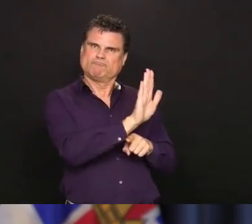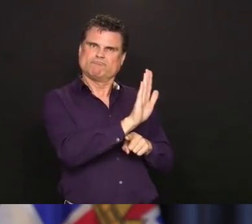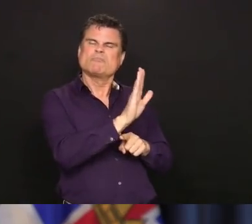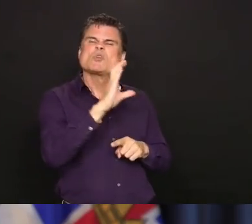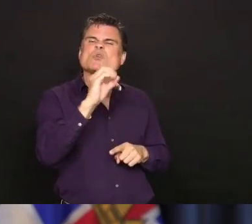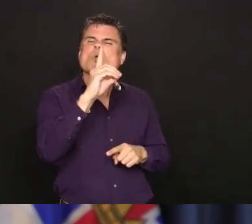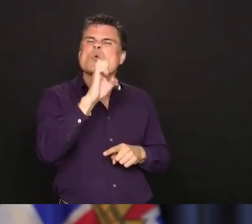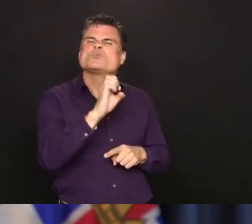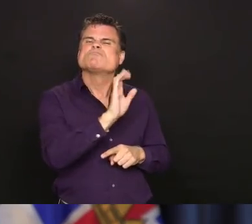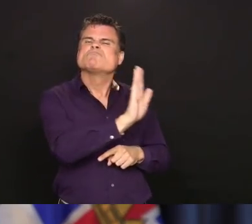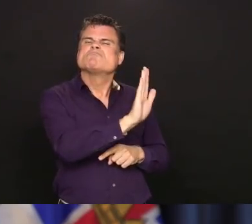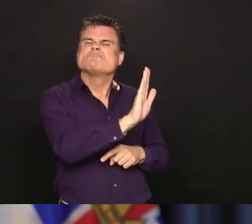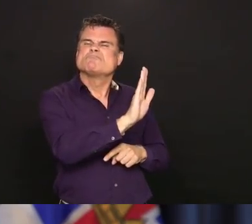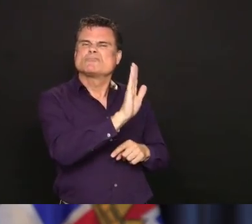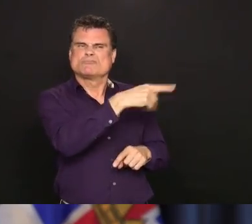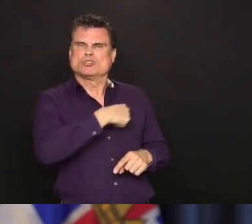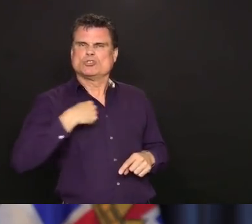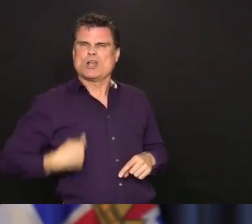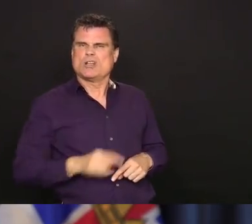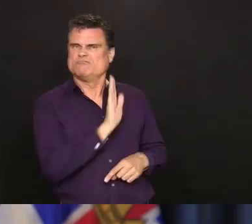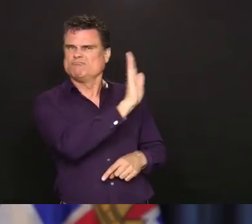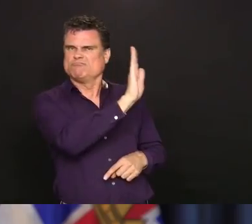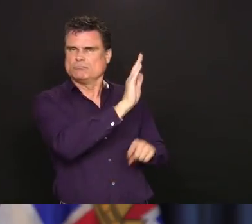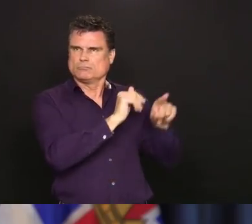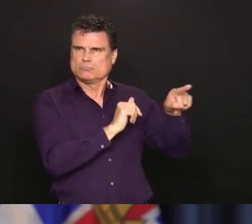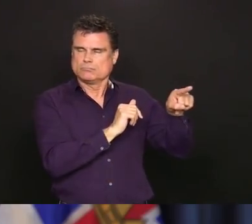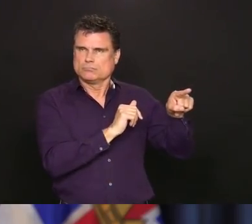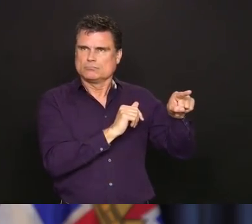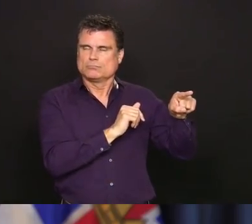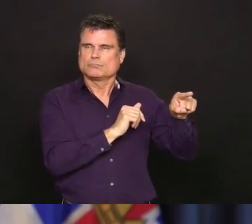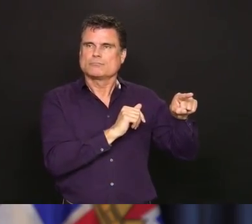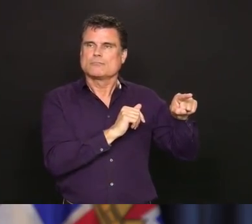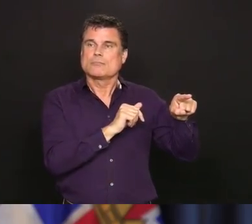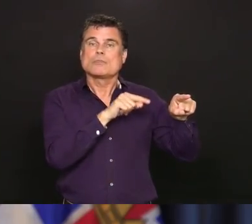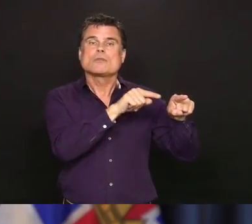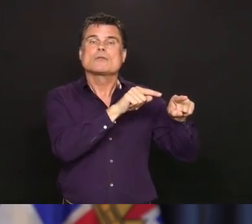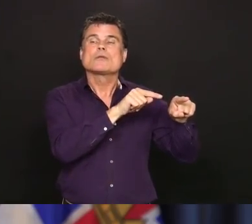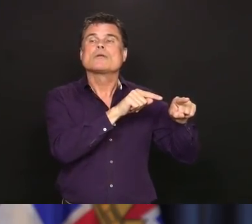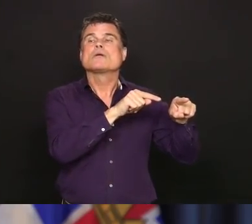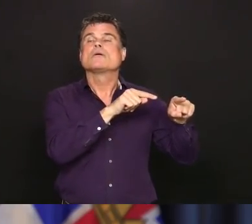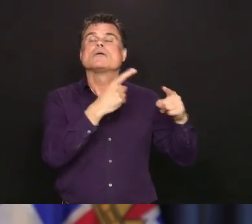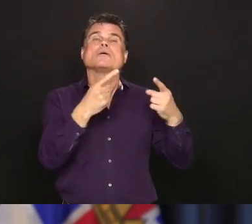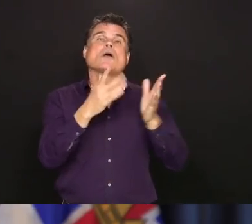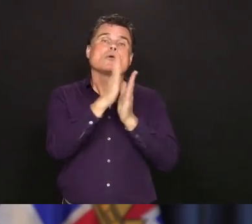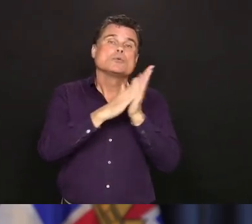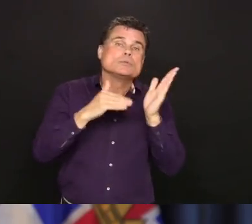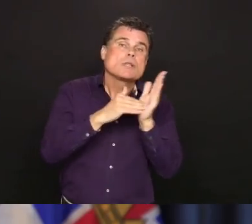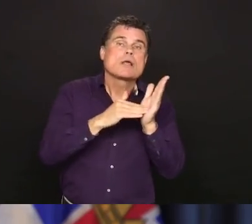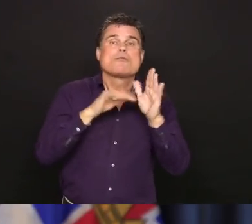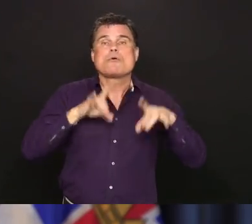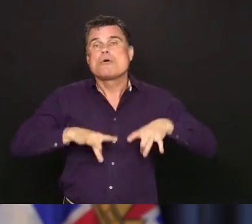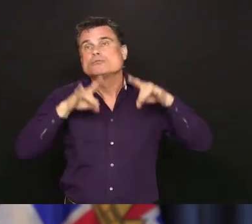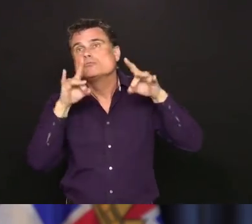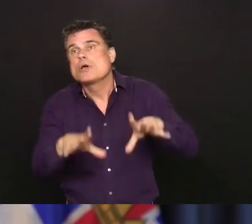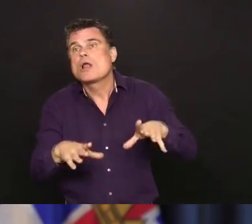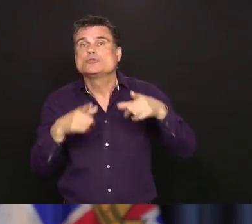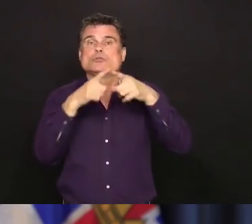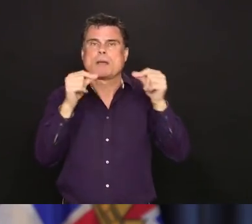and New Zealand Korea or Japan. To expand the availability of N95 respirators, alternative standards have been deemed